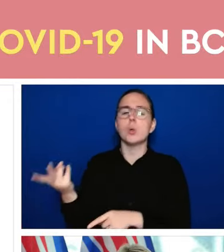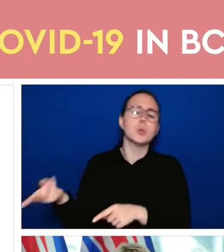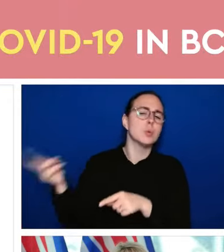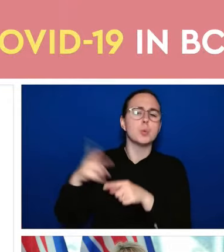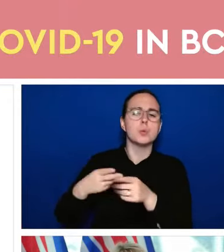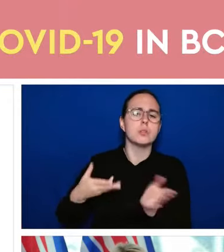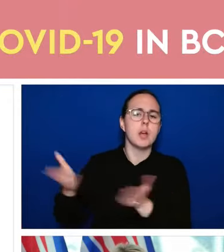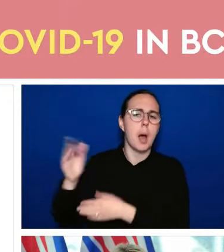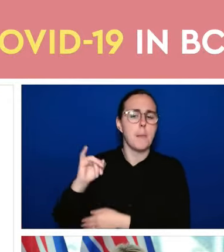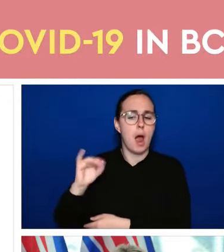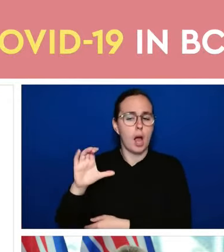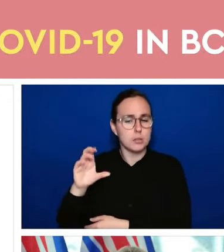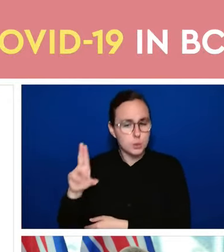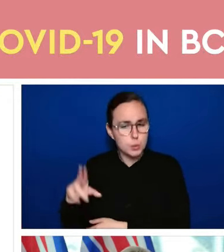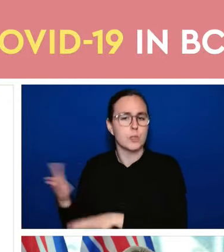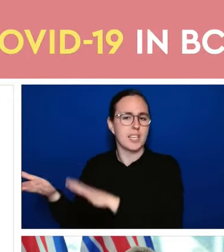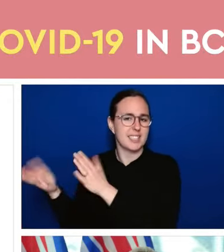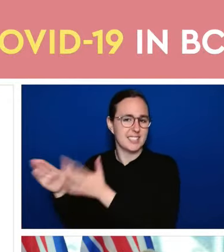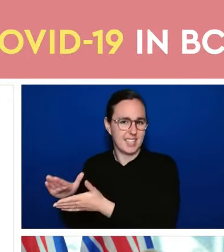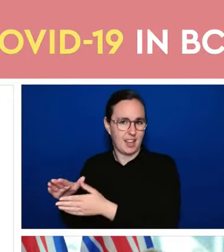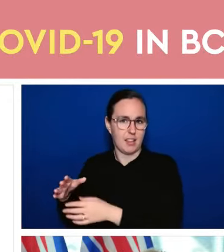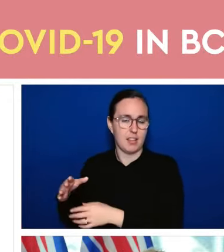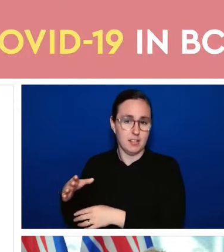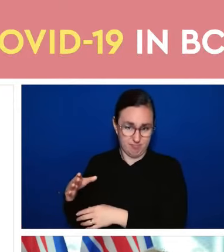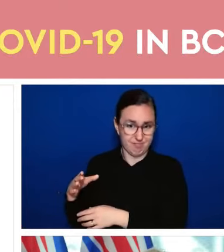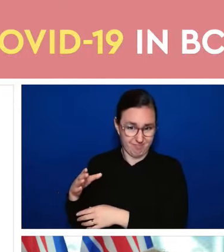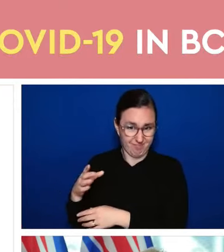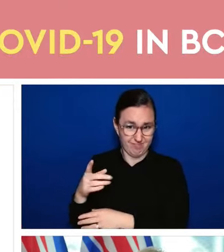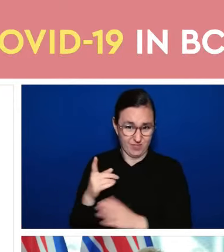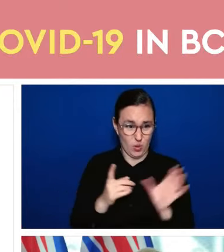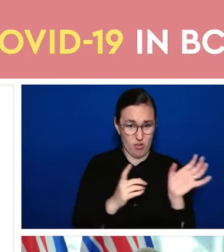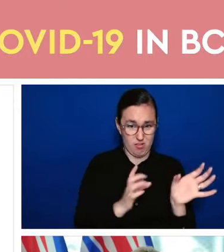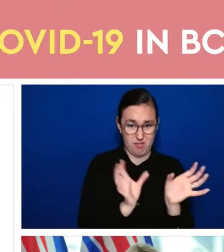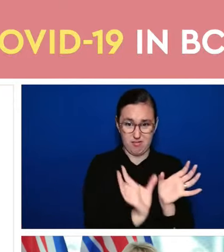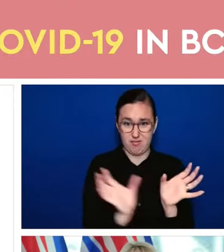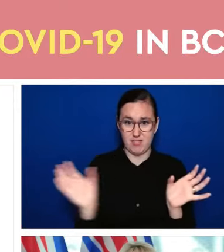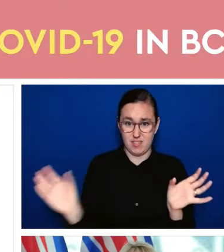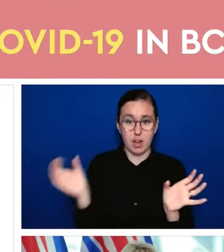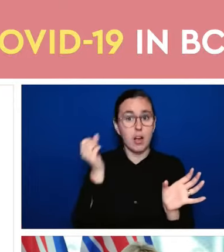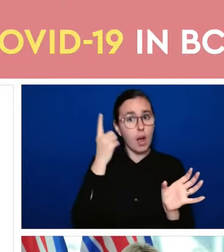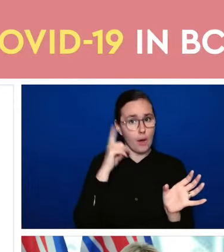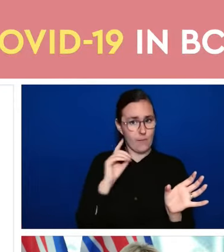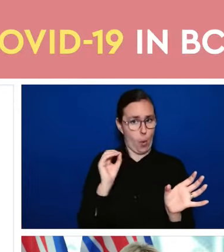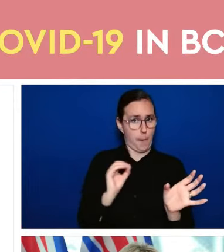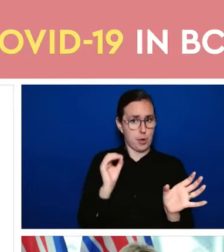generally milder illness if you have no vaccines on or to help